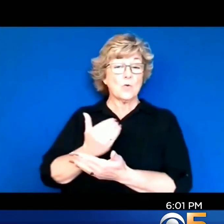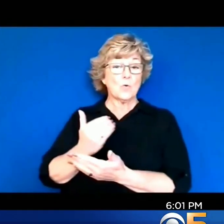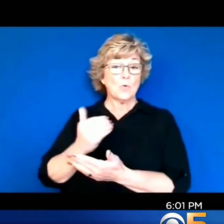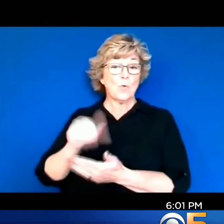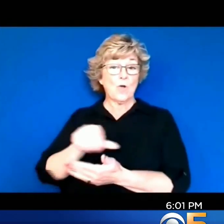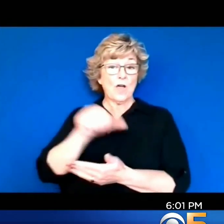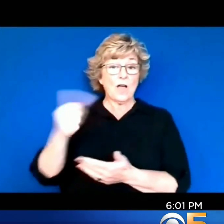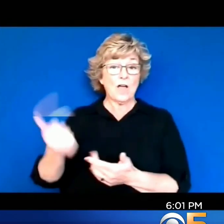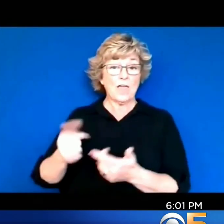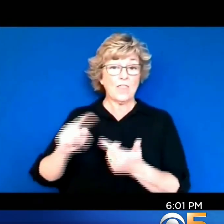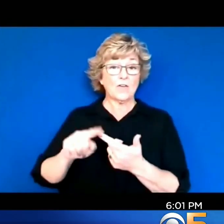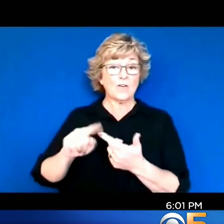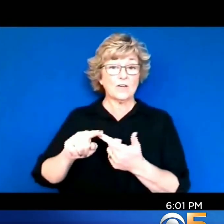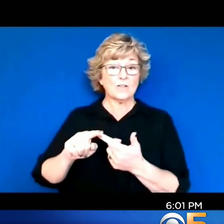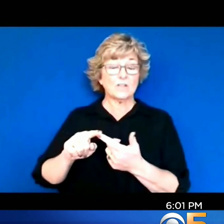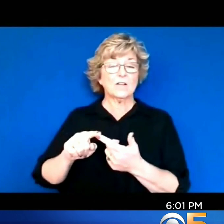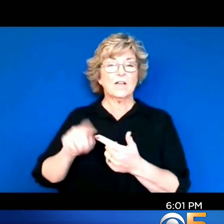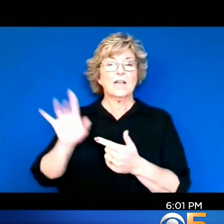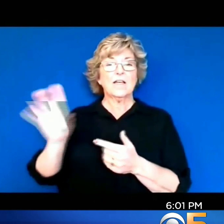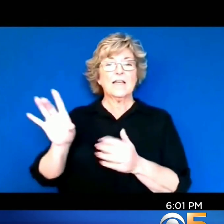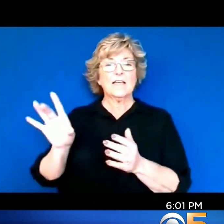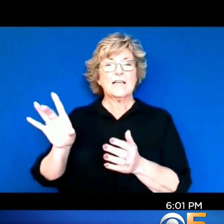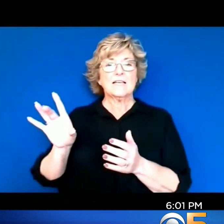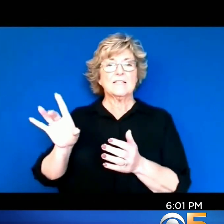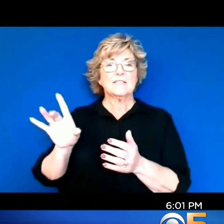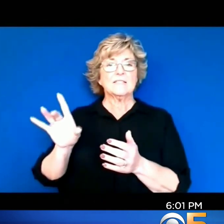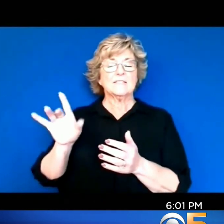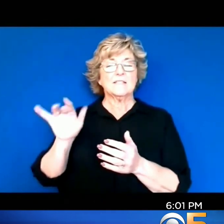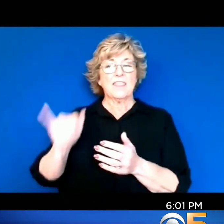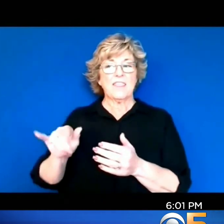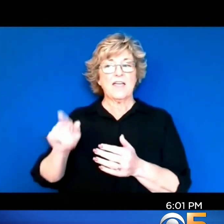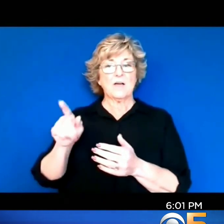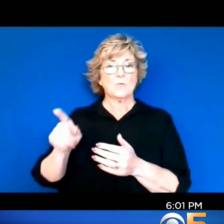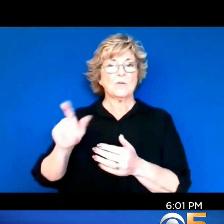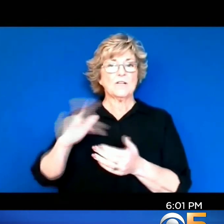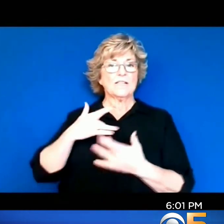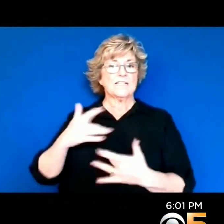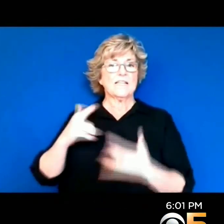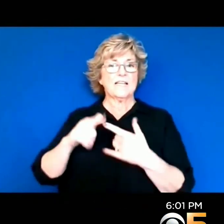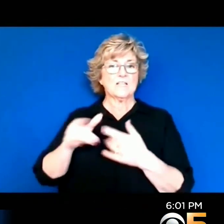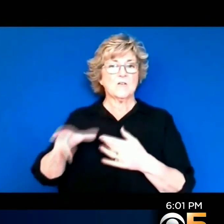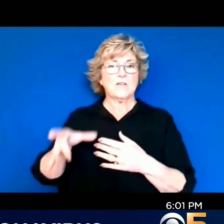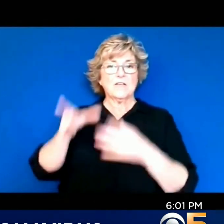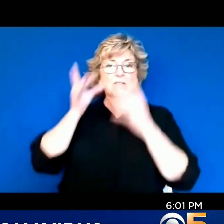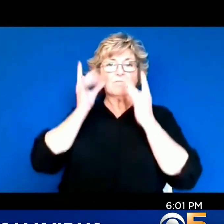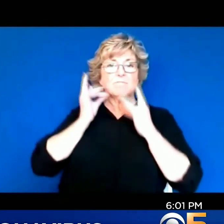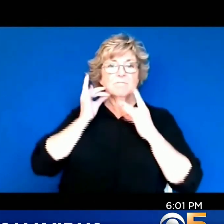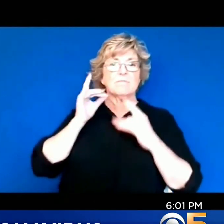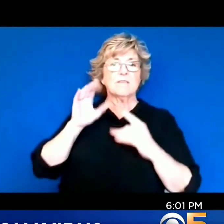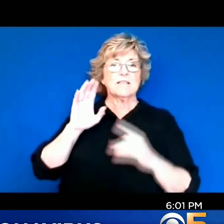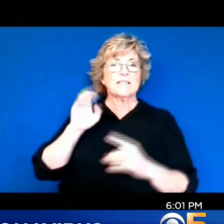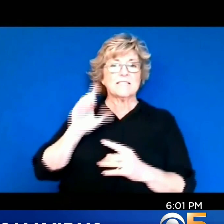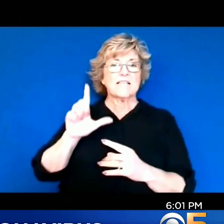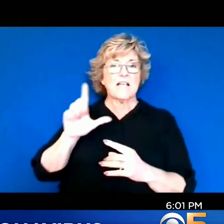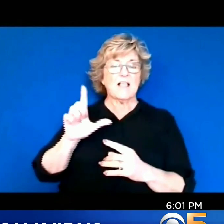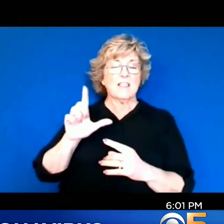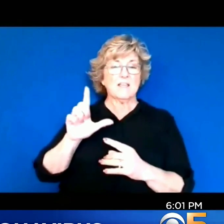THE WAY ETHIC OF IT IS IT IS A BIT MORE STICKY. Reporter: THE CONCERN IS THAT STICKINESS MEANS A NEW STRAIN SPREADS MORE EASILY FROM ONE PERSON TO ANOTHER.